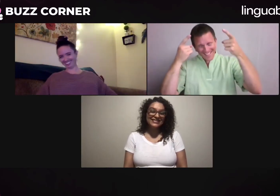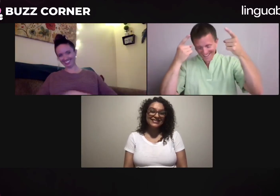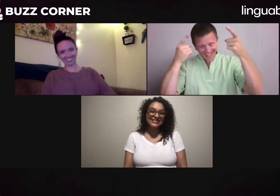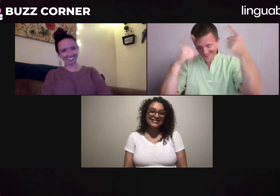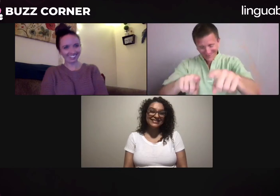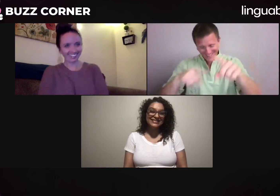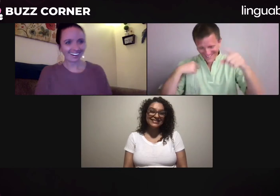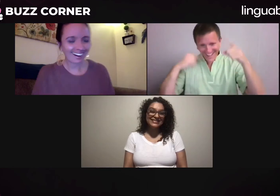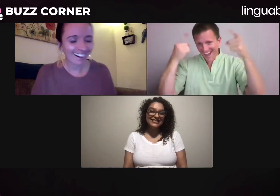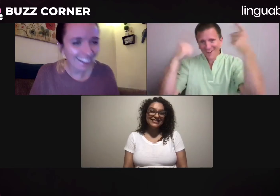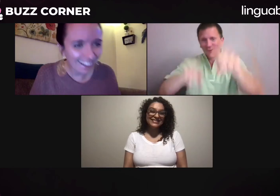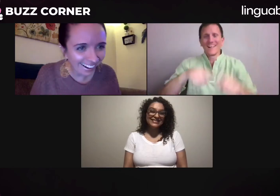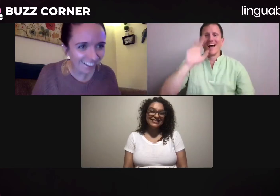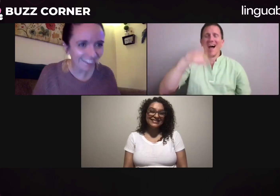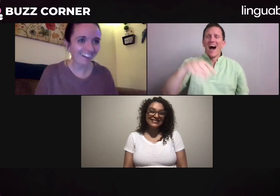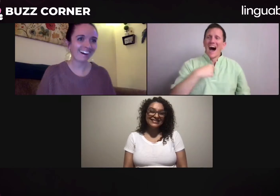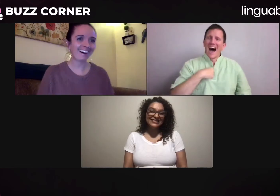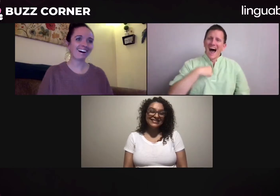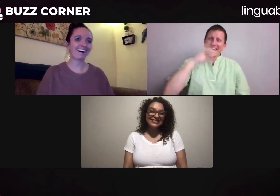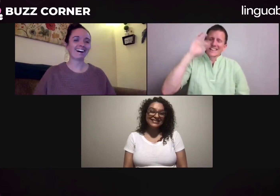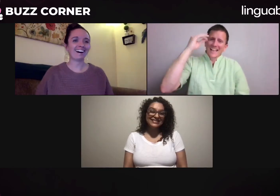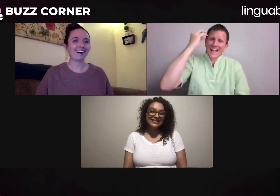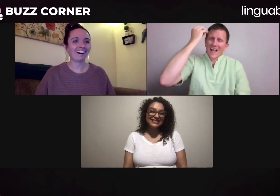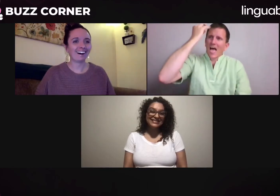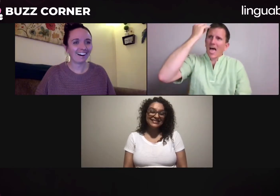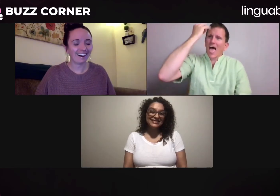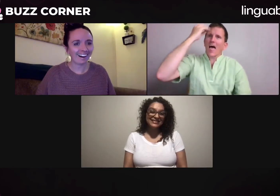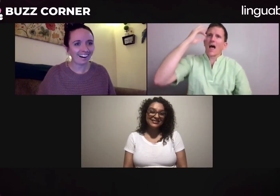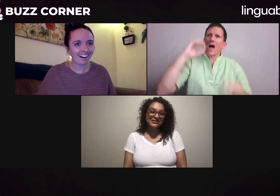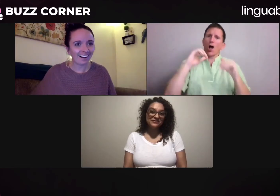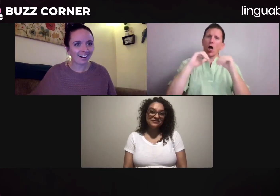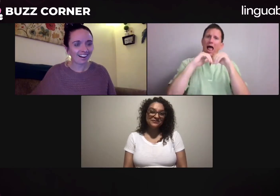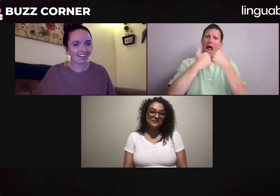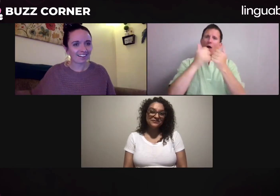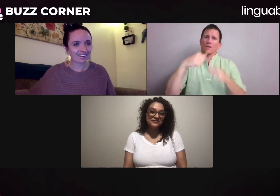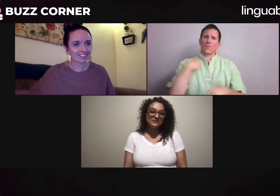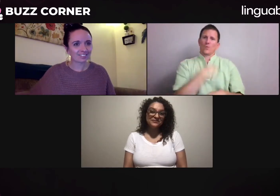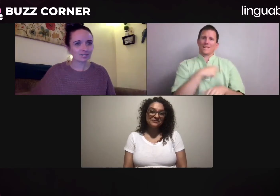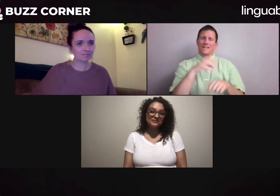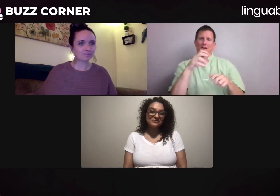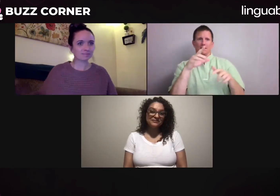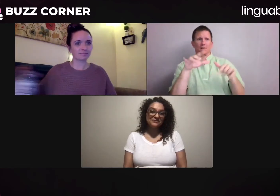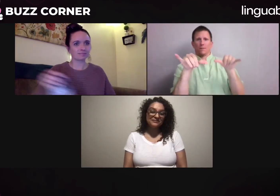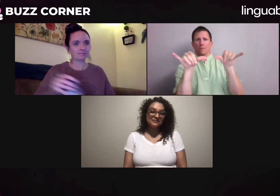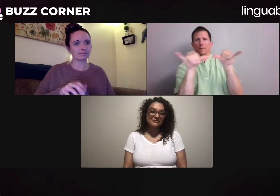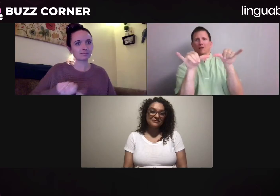I agree. As you were talking, I was thinking about how can we measure